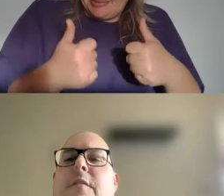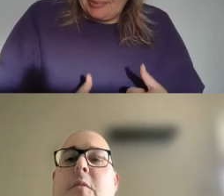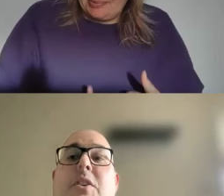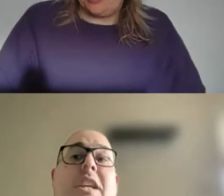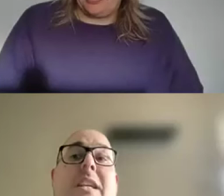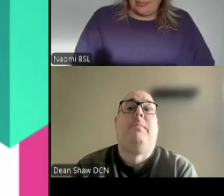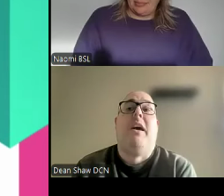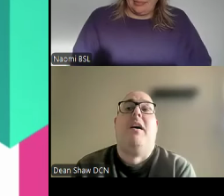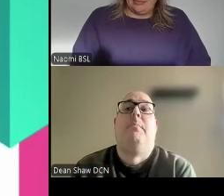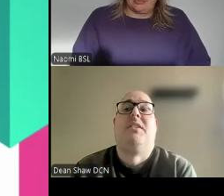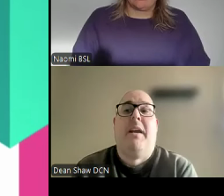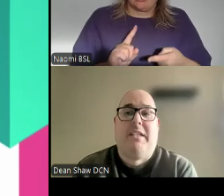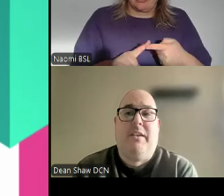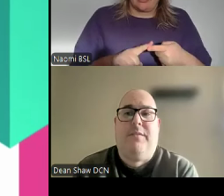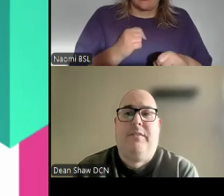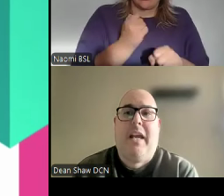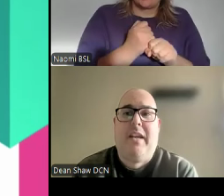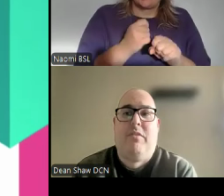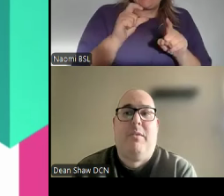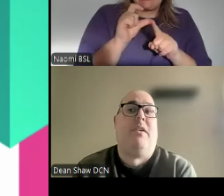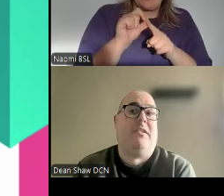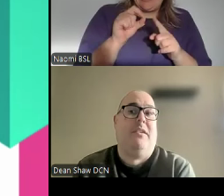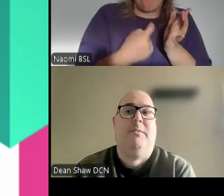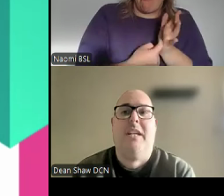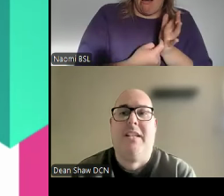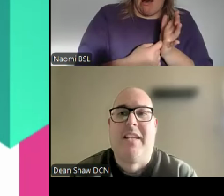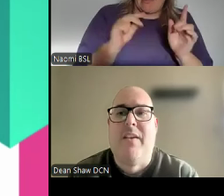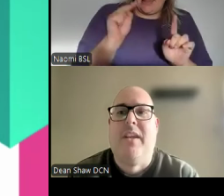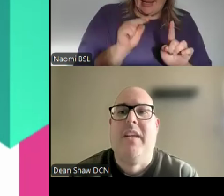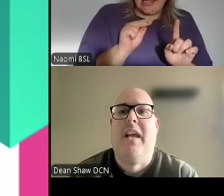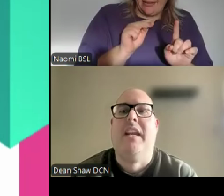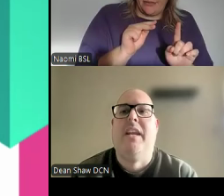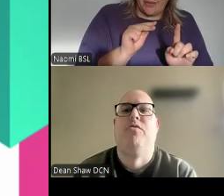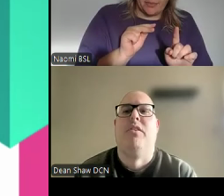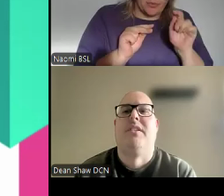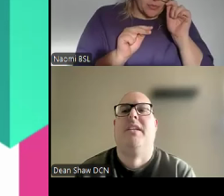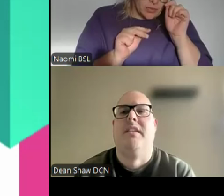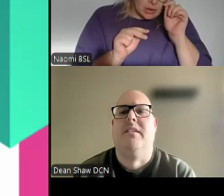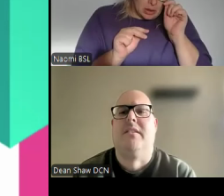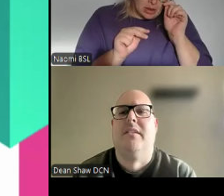From a GDPR perspective, Hannah Brown would like to know, does having an intro sentence